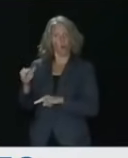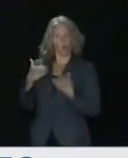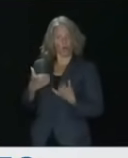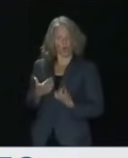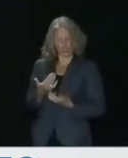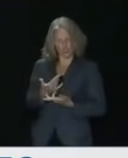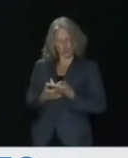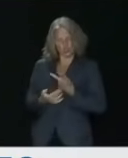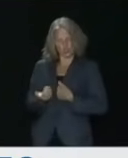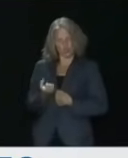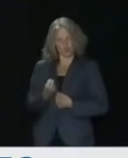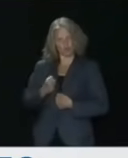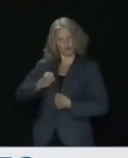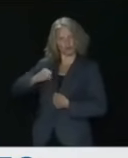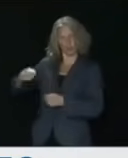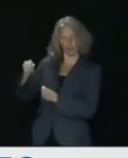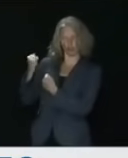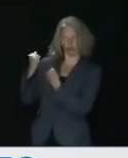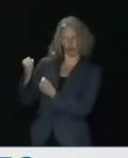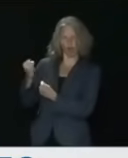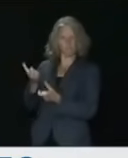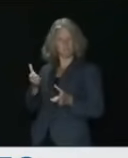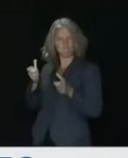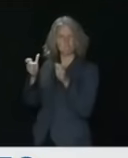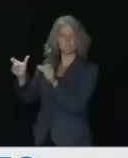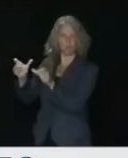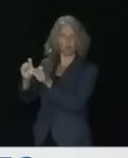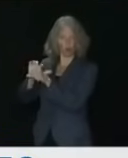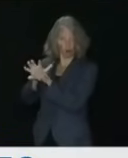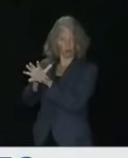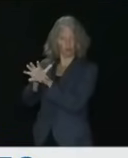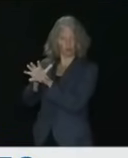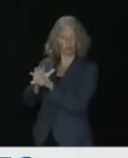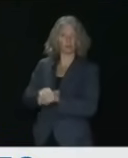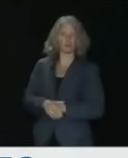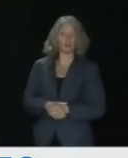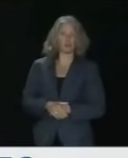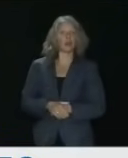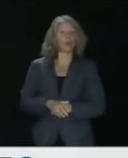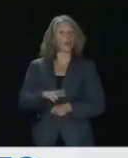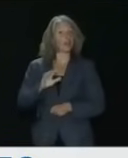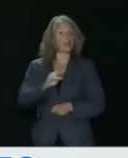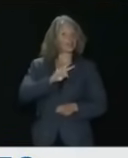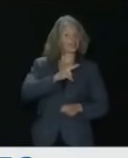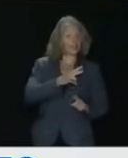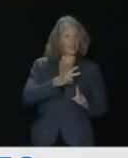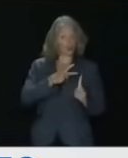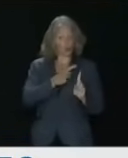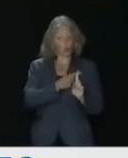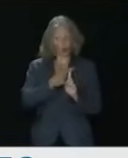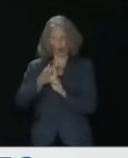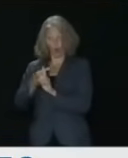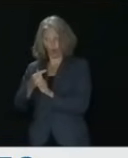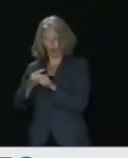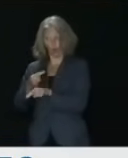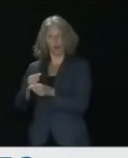SECOND DOSE AS PFIZER, THEY MOUNTED A REALLY ROBUST IMMUNE RESPONSE.